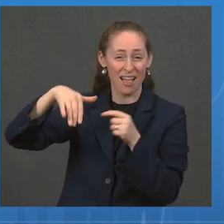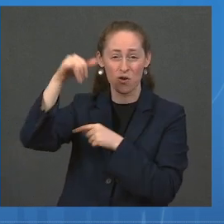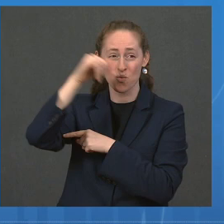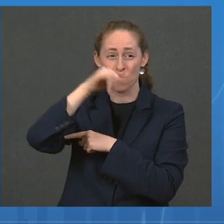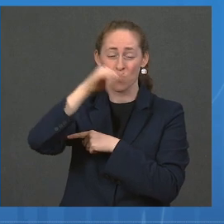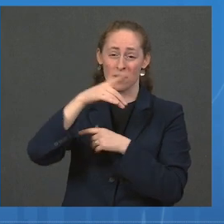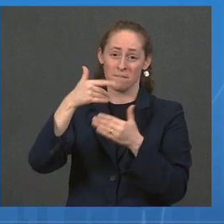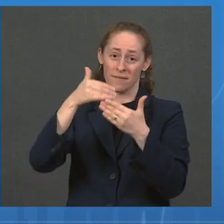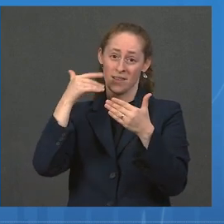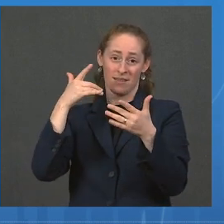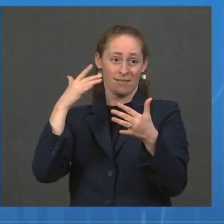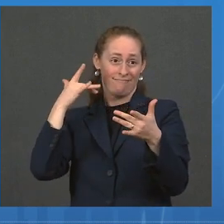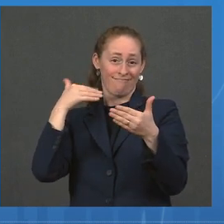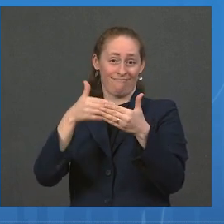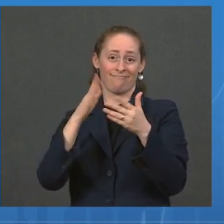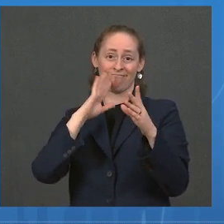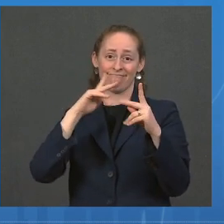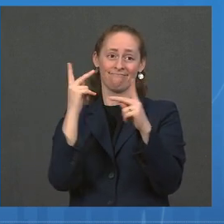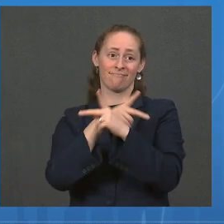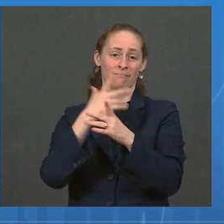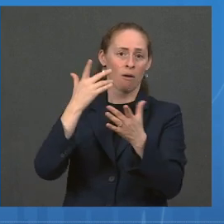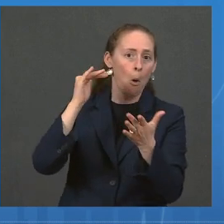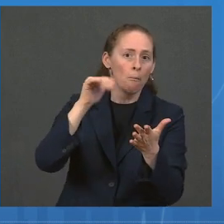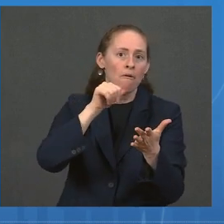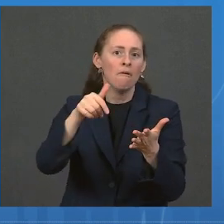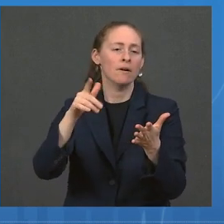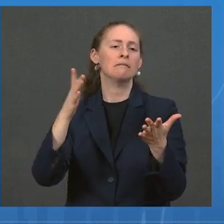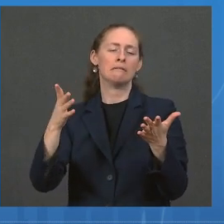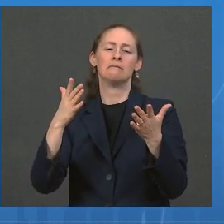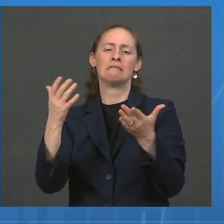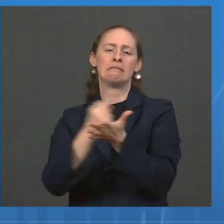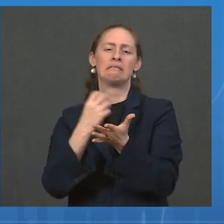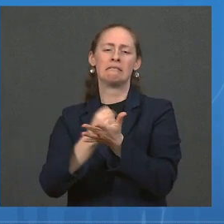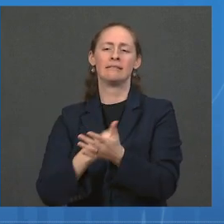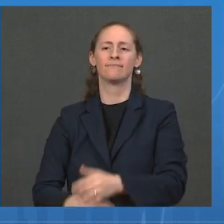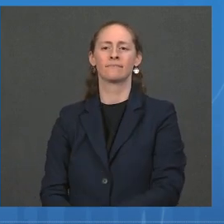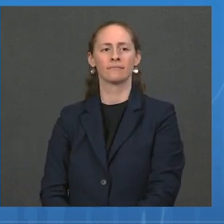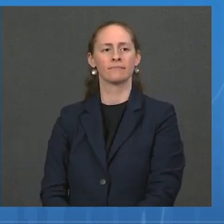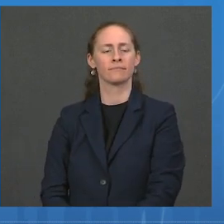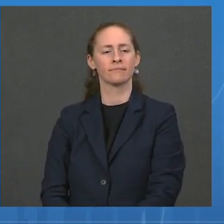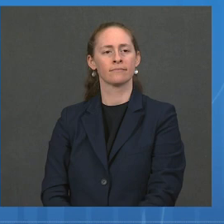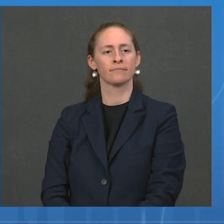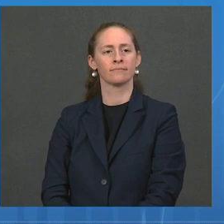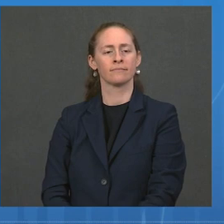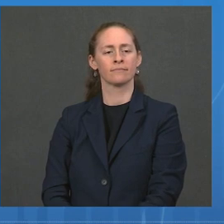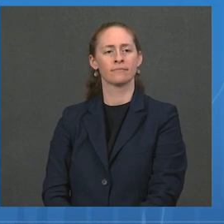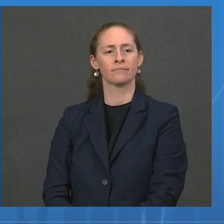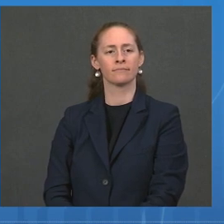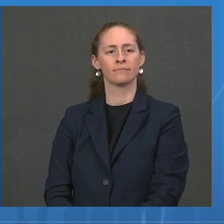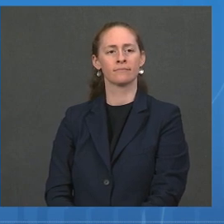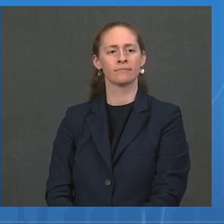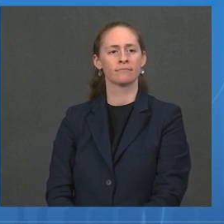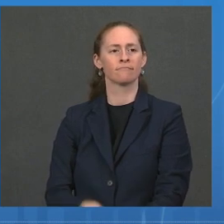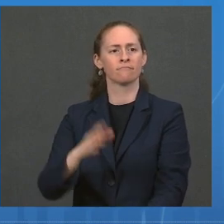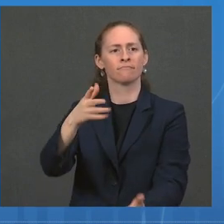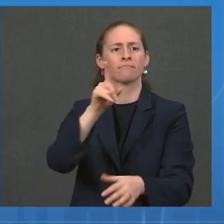all we can in our prevention measures and our vaccination efforts to make sure that we don't become complacent during this period of time.